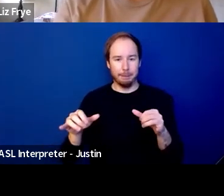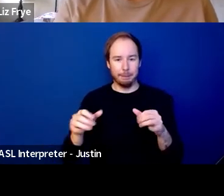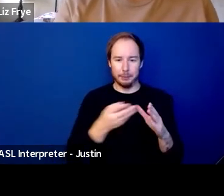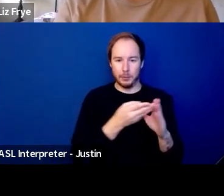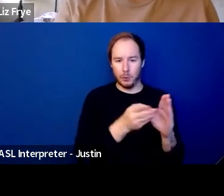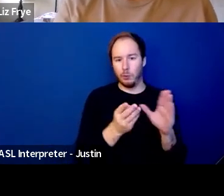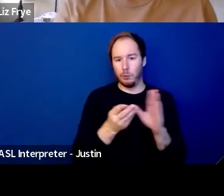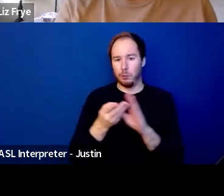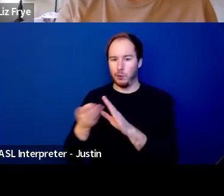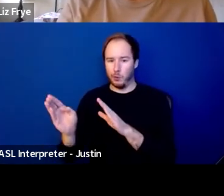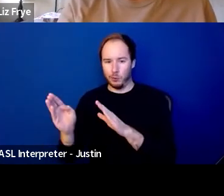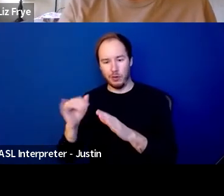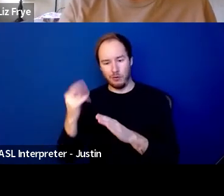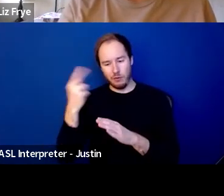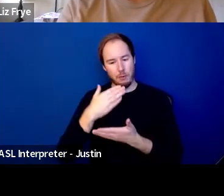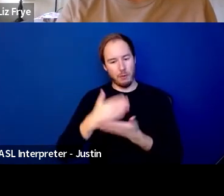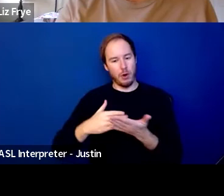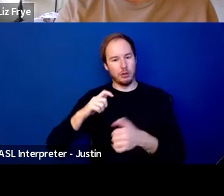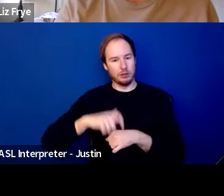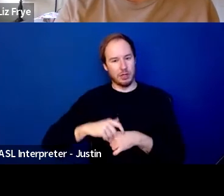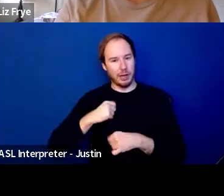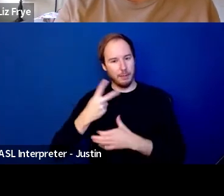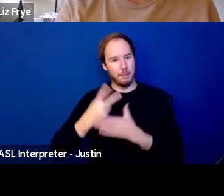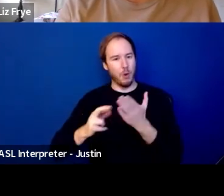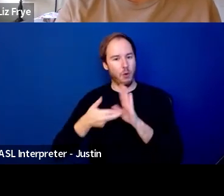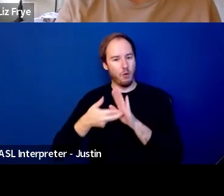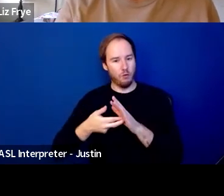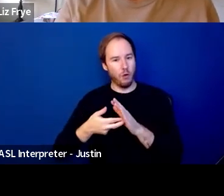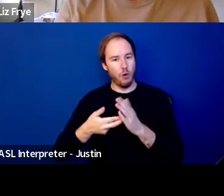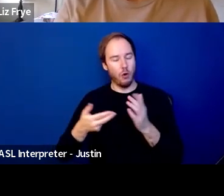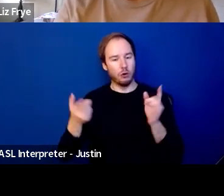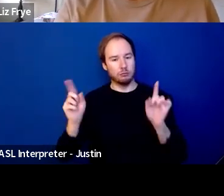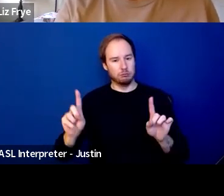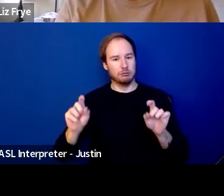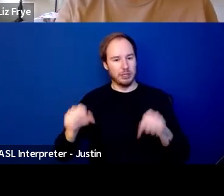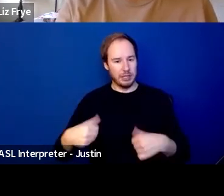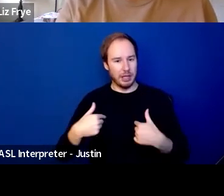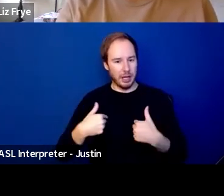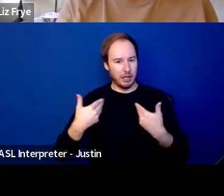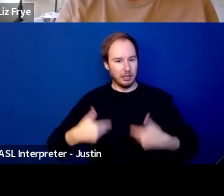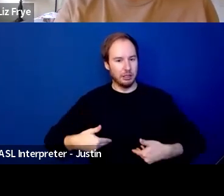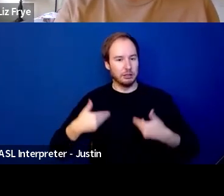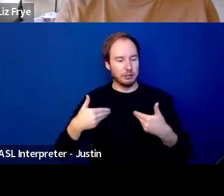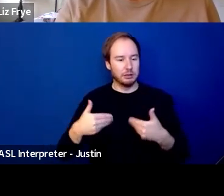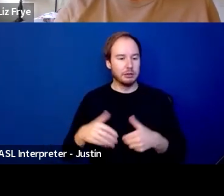and this is especially true for our patients that we're working with with opioid use disorder,